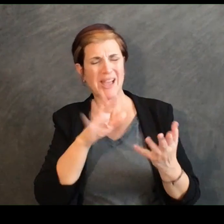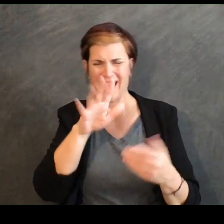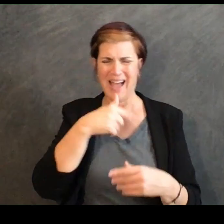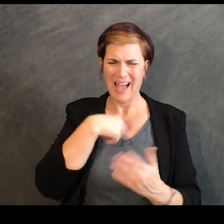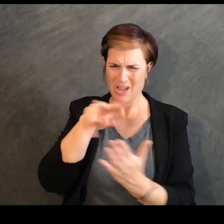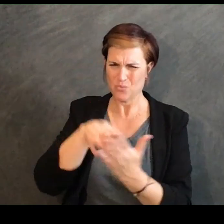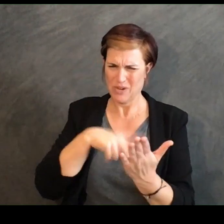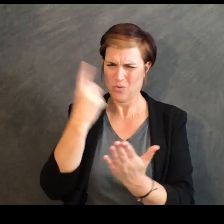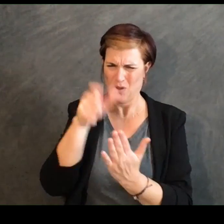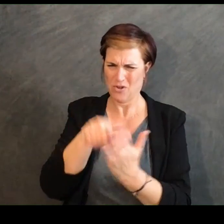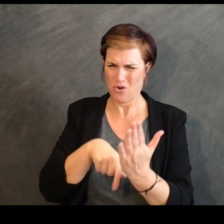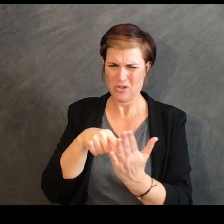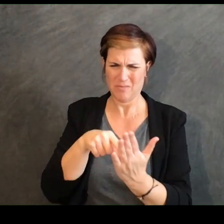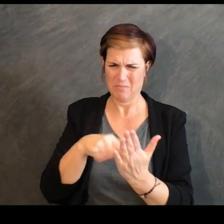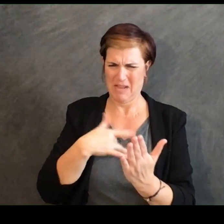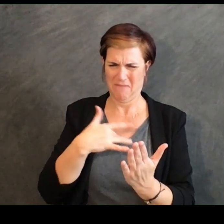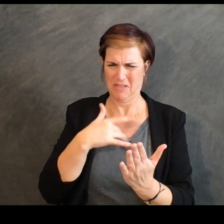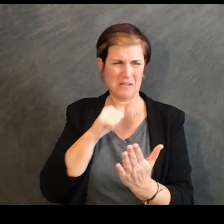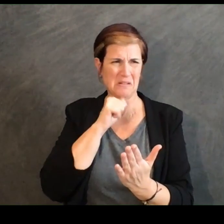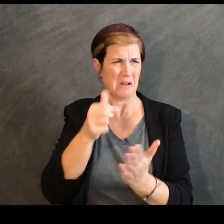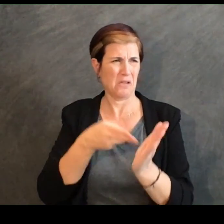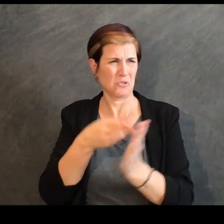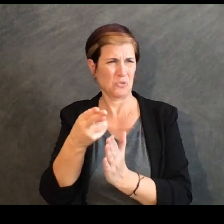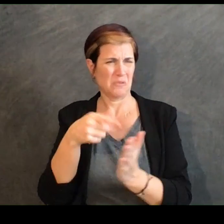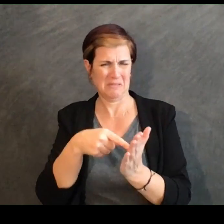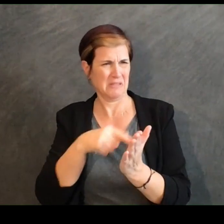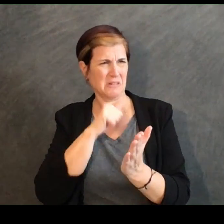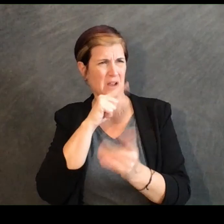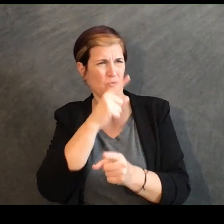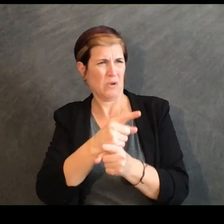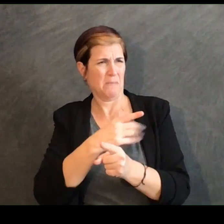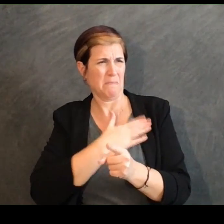representative certainly not in my conversations with President Xi and they